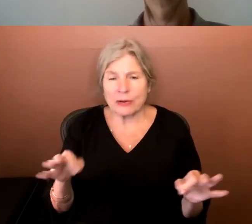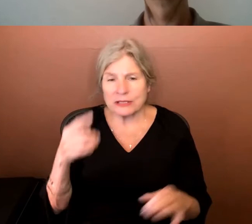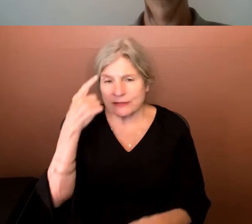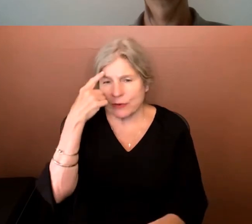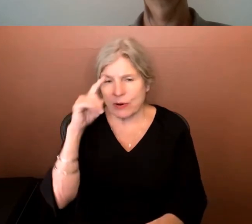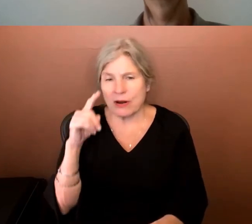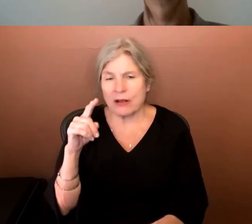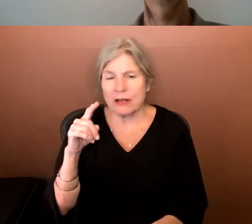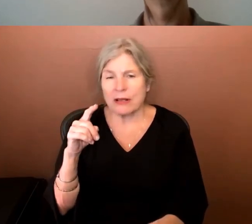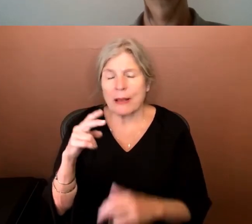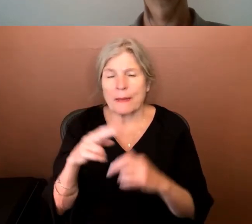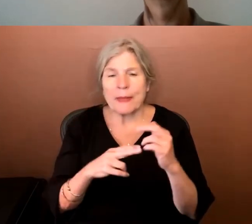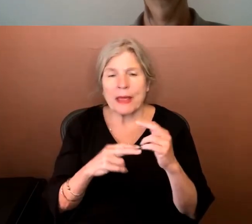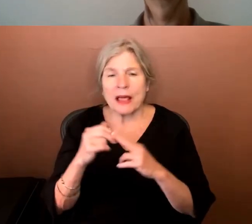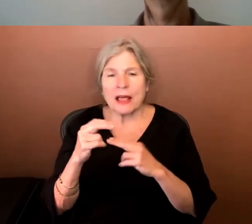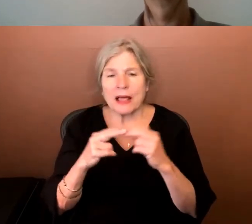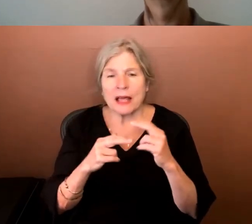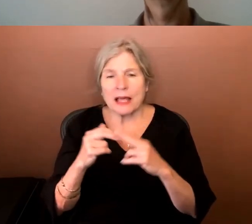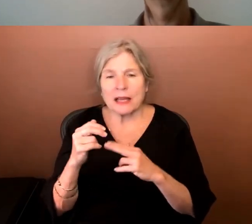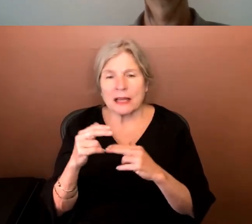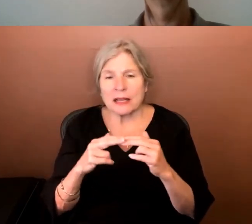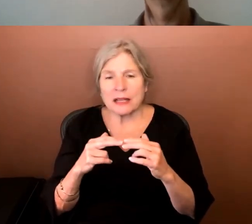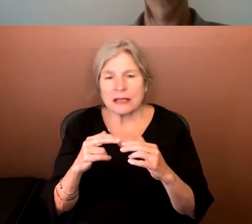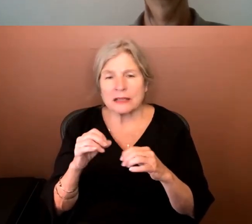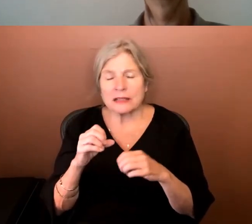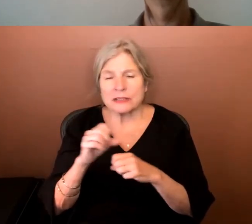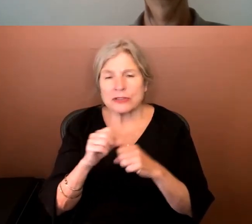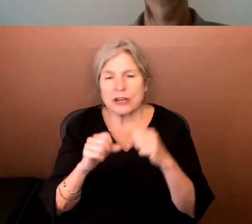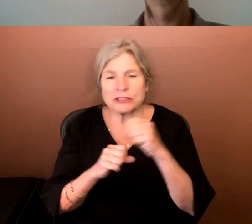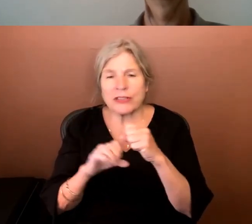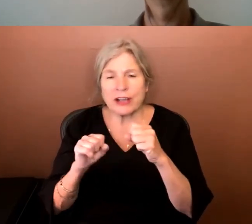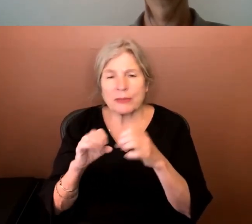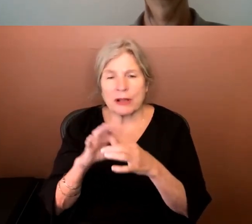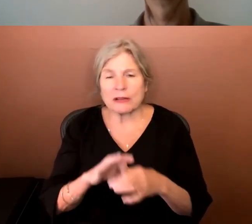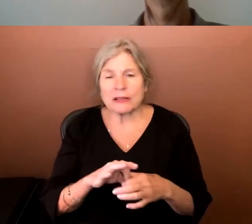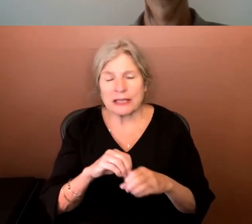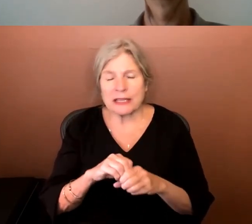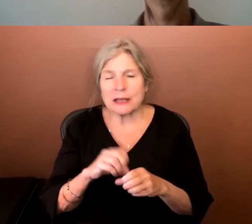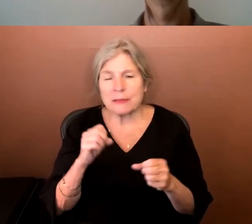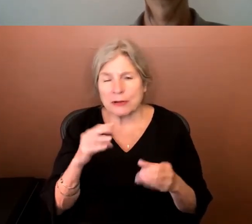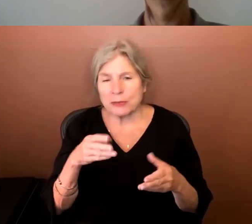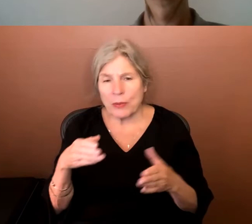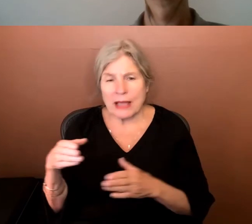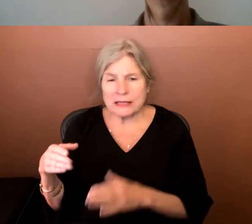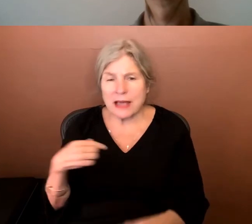building structures that could be rendered in multiple ways. If those of